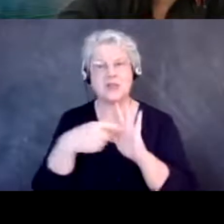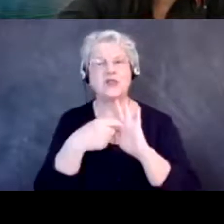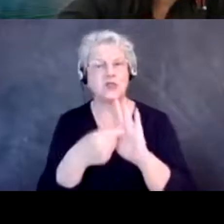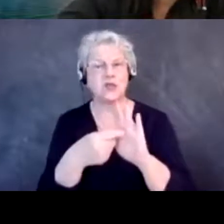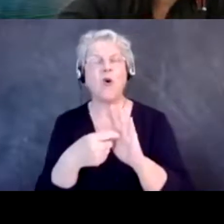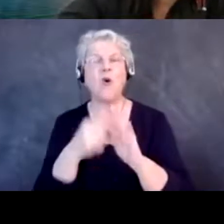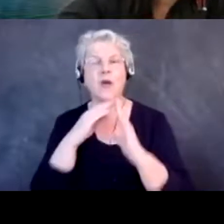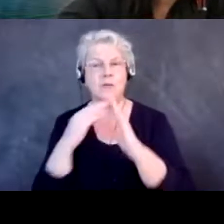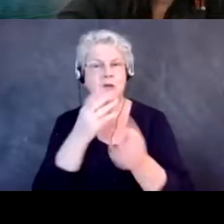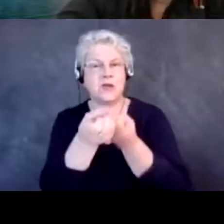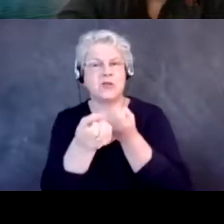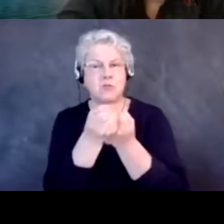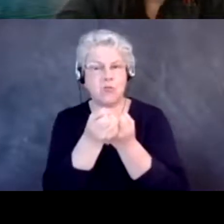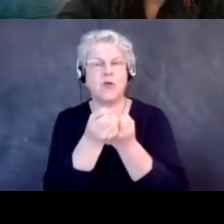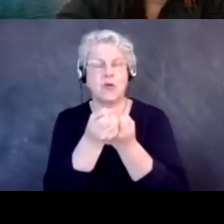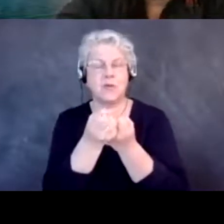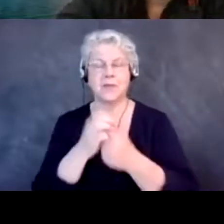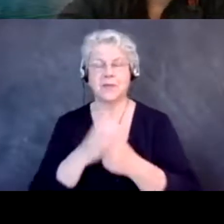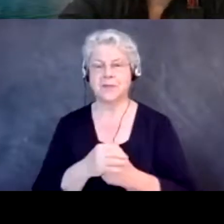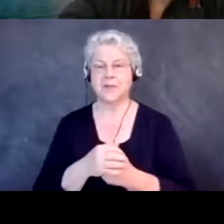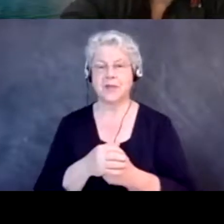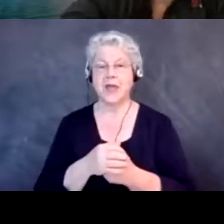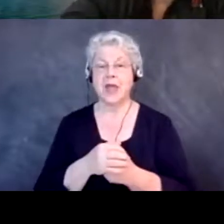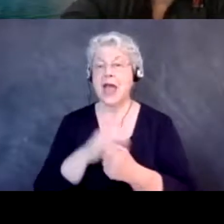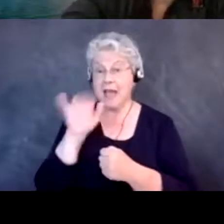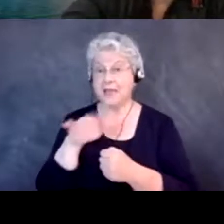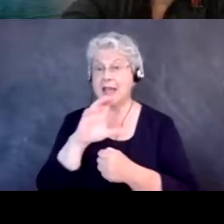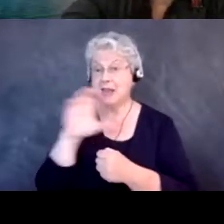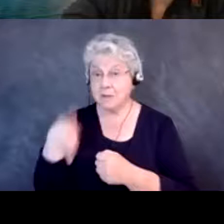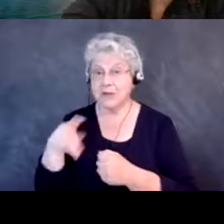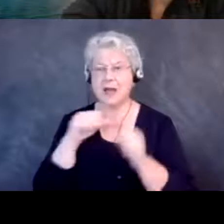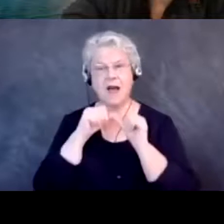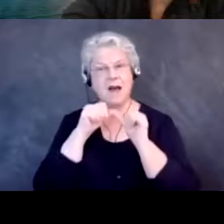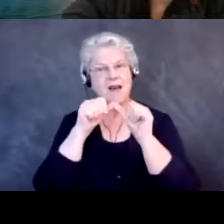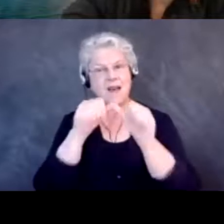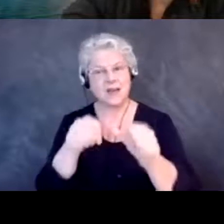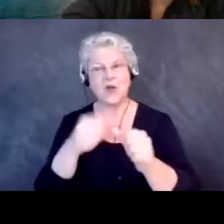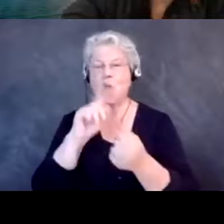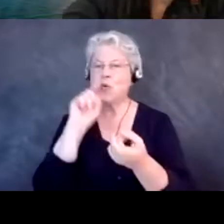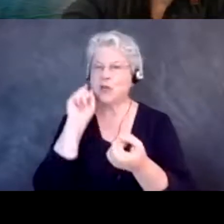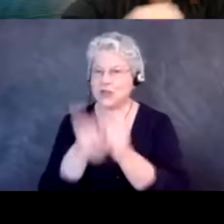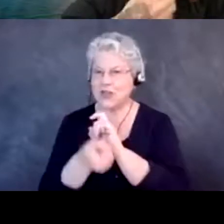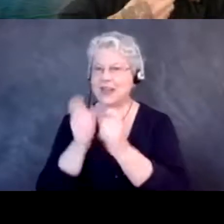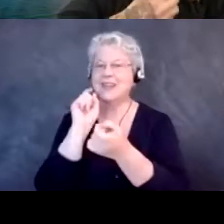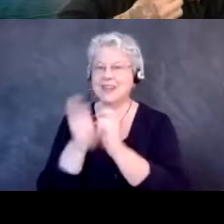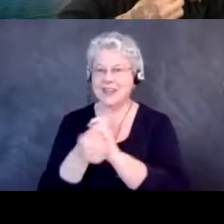engagement. A community plan is ongoing. So, this plan is always changing, and I know with our CCP,